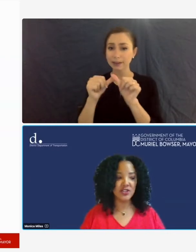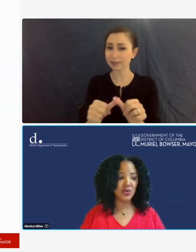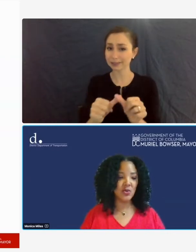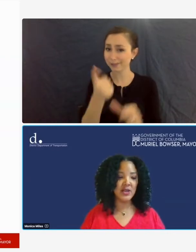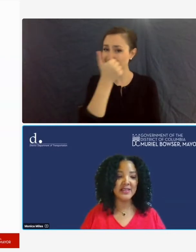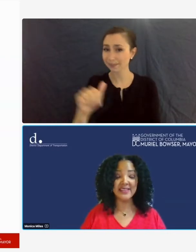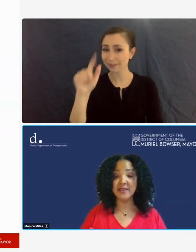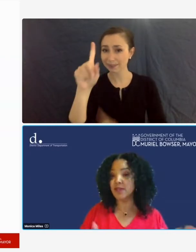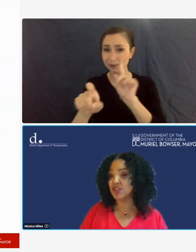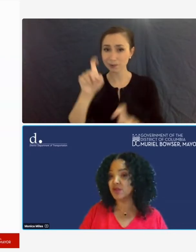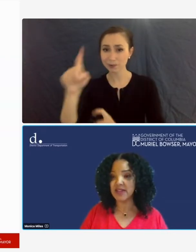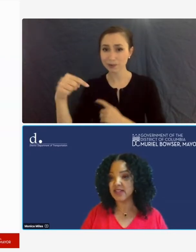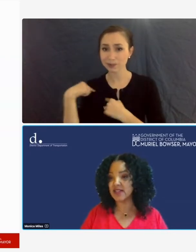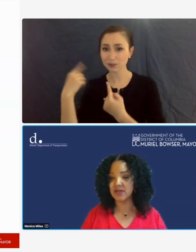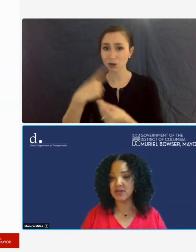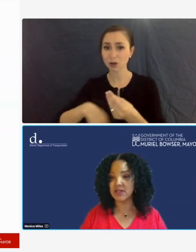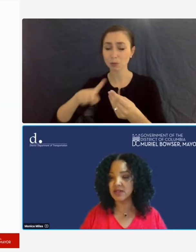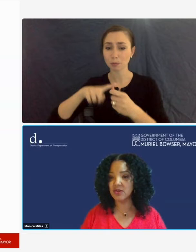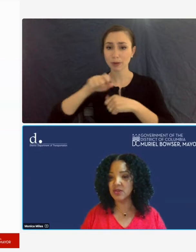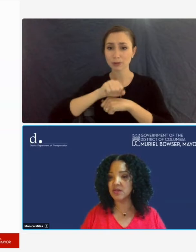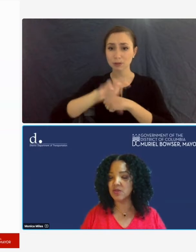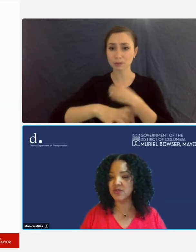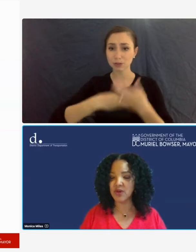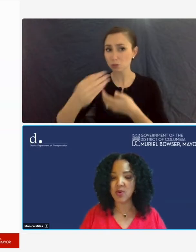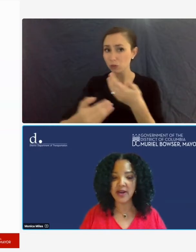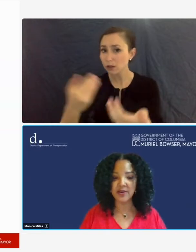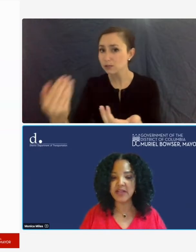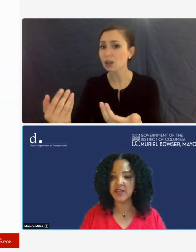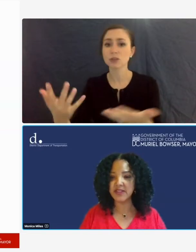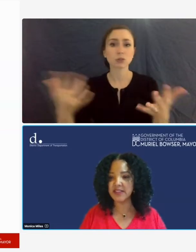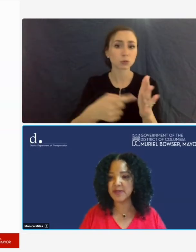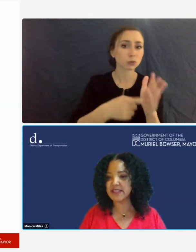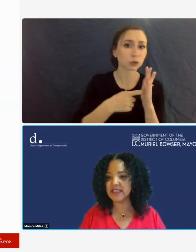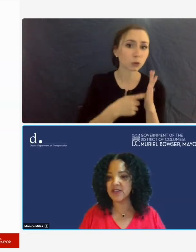on the submission process or or what's required or anything that's been said so far